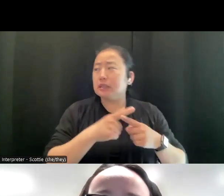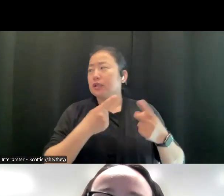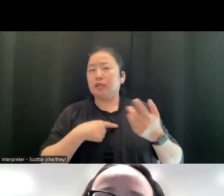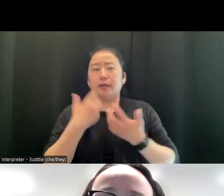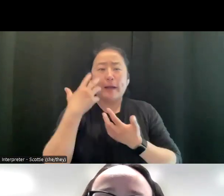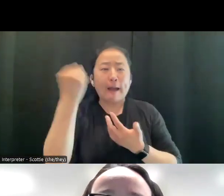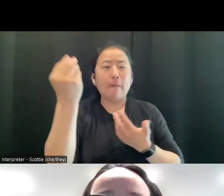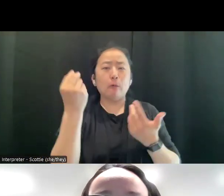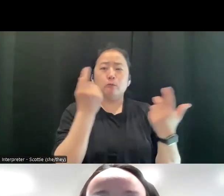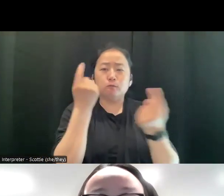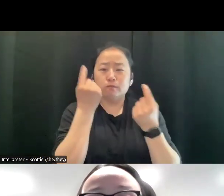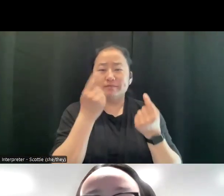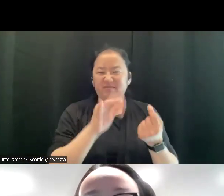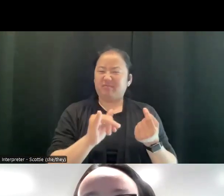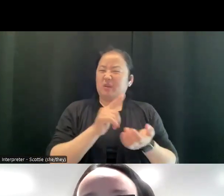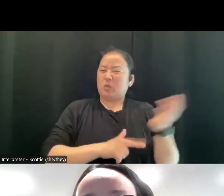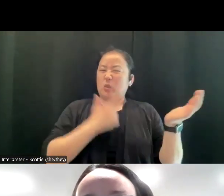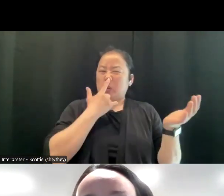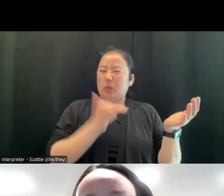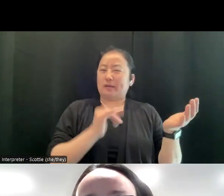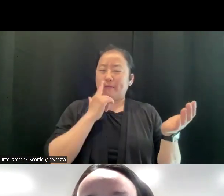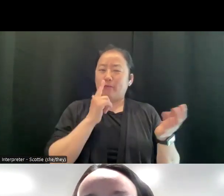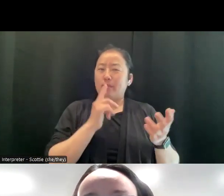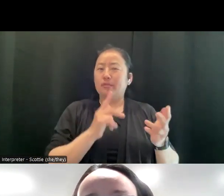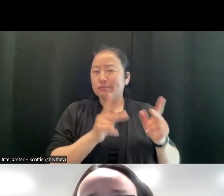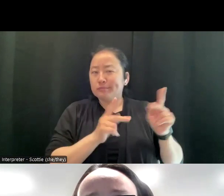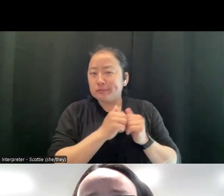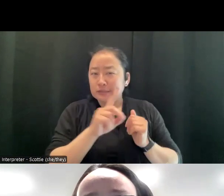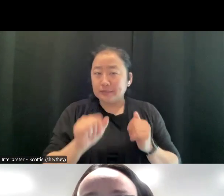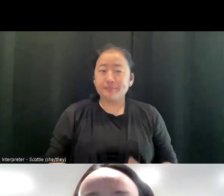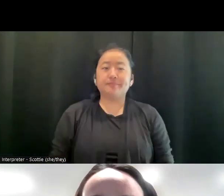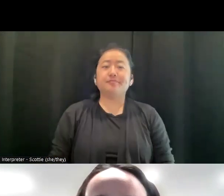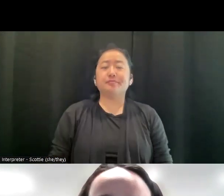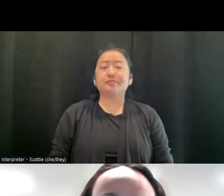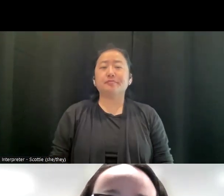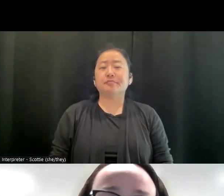So if you want to know more about the AT program in your state, if we are not one of yours,